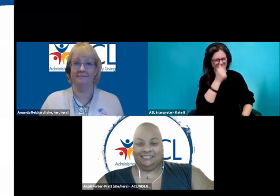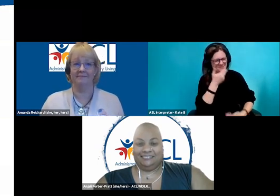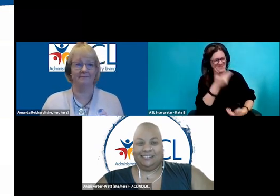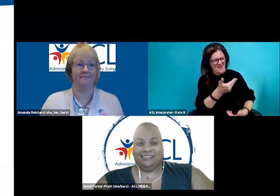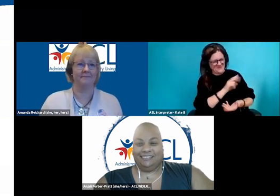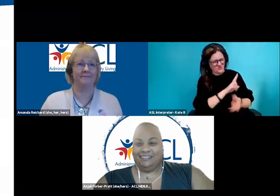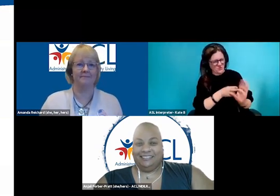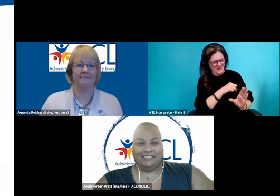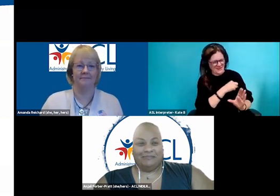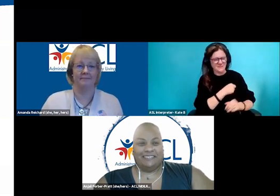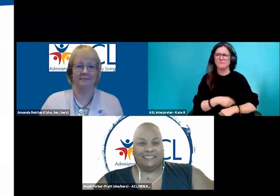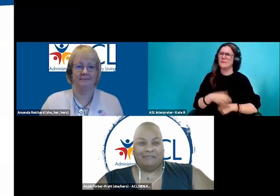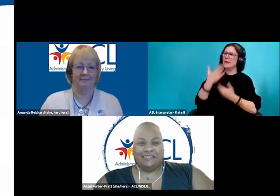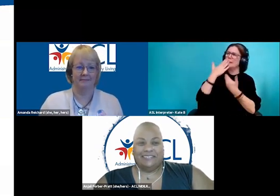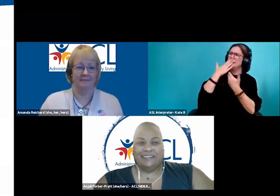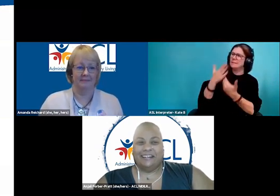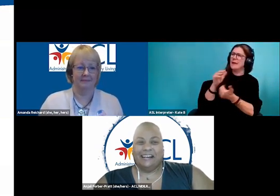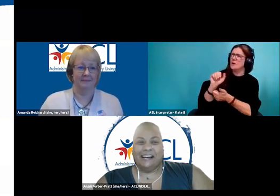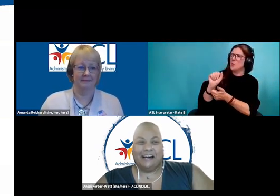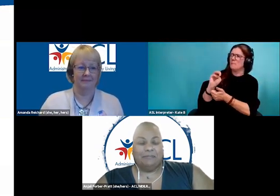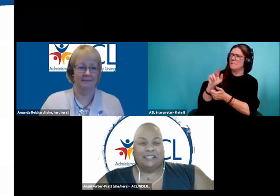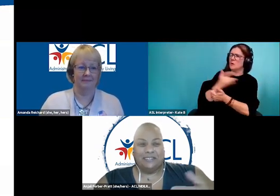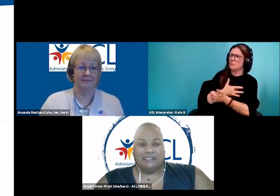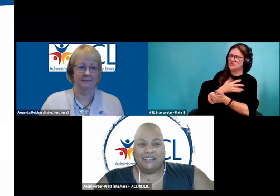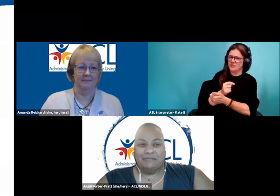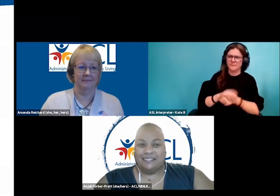[DR. ANJALI FORBER-PRATT:] Thank you so much I appreciate it. As you heard my name